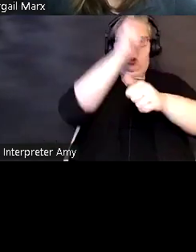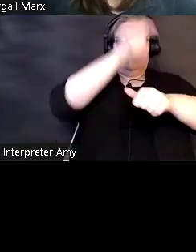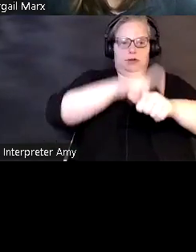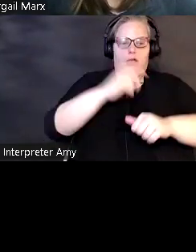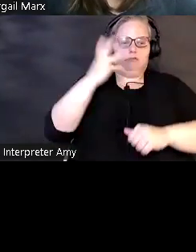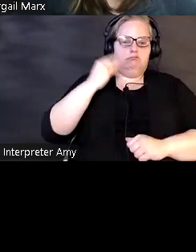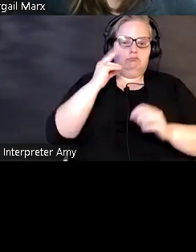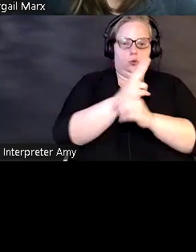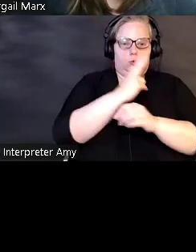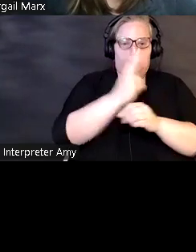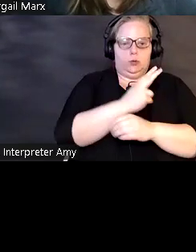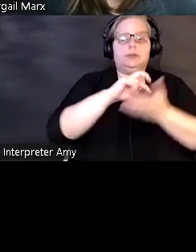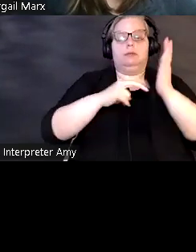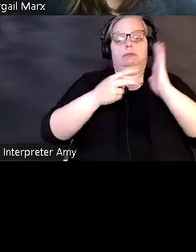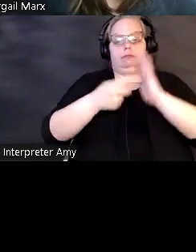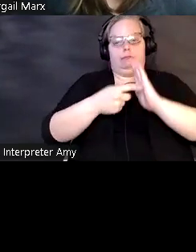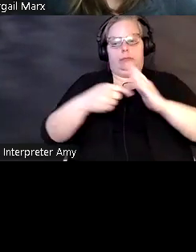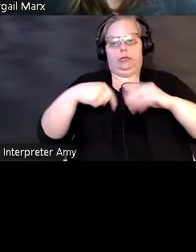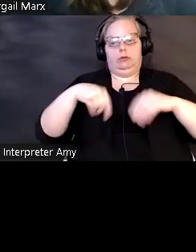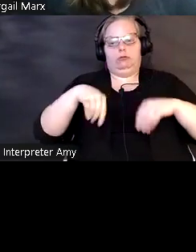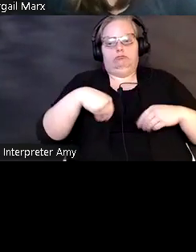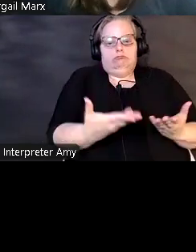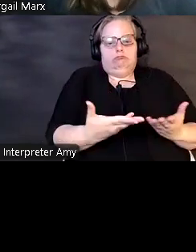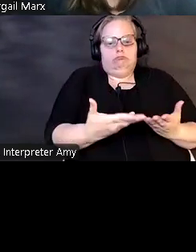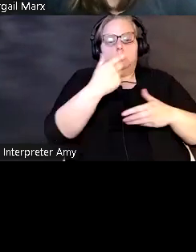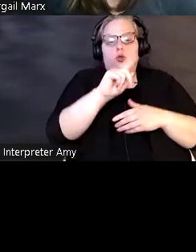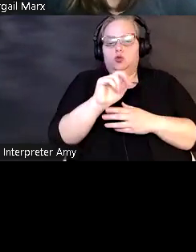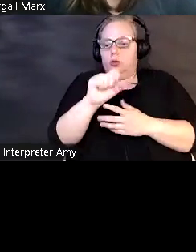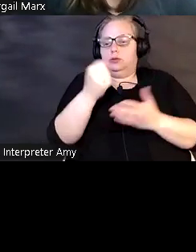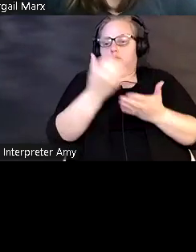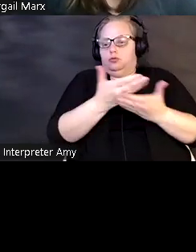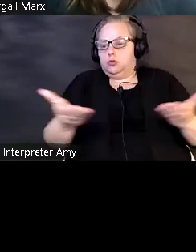we've got to give them tools and resources, but it's the same thing for communication partners.